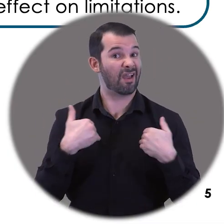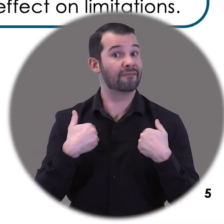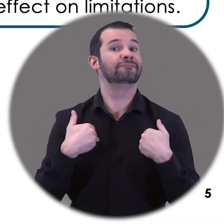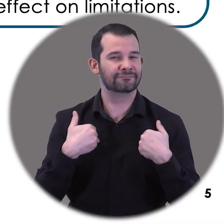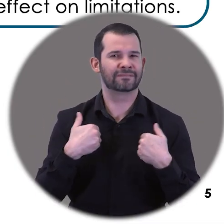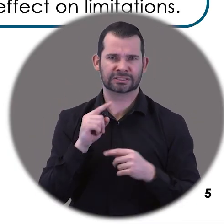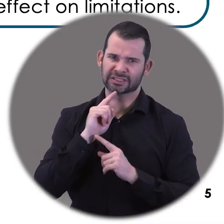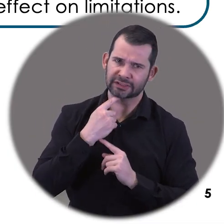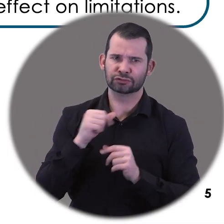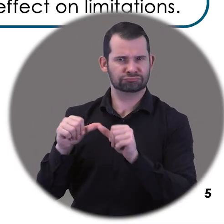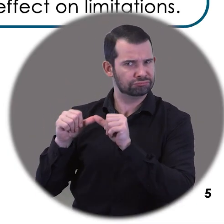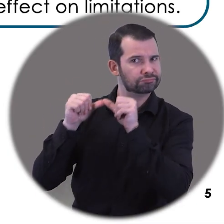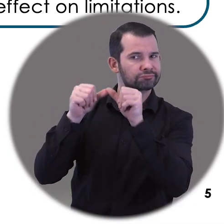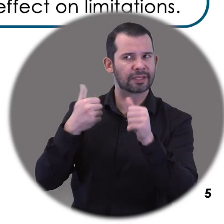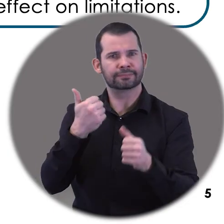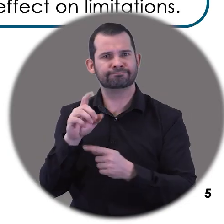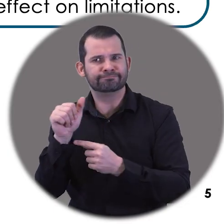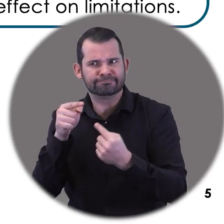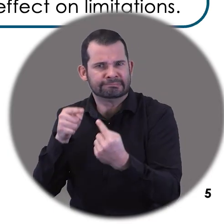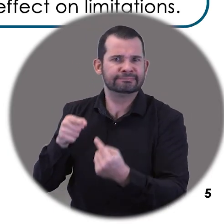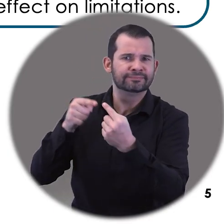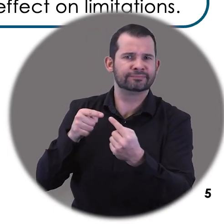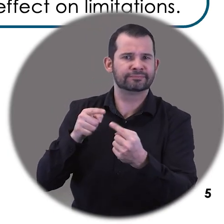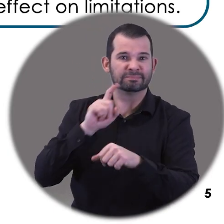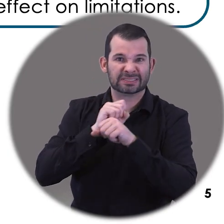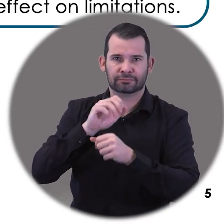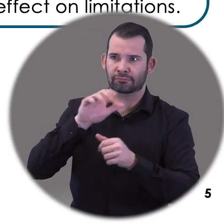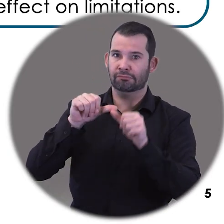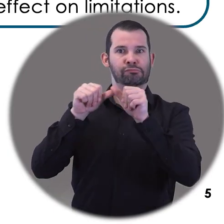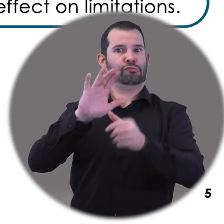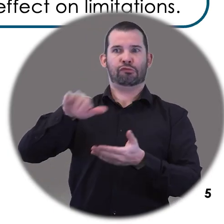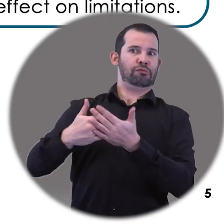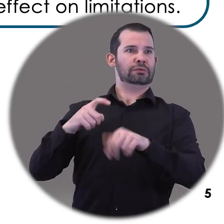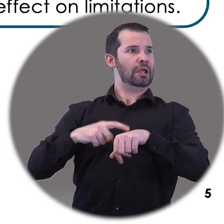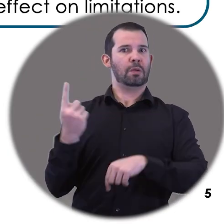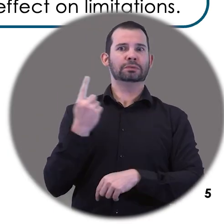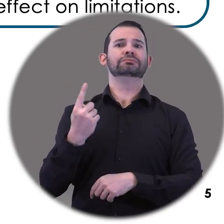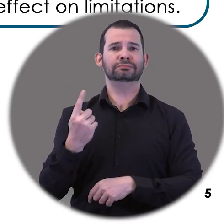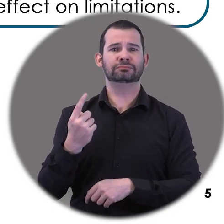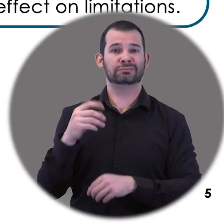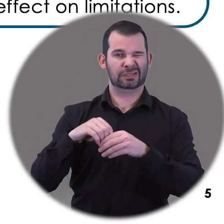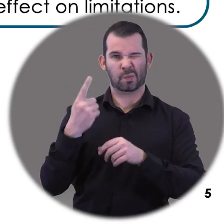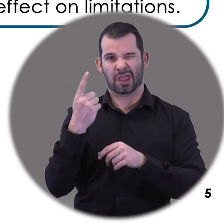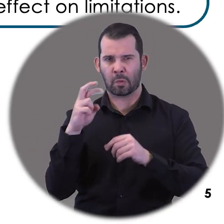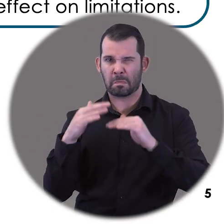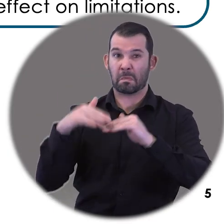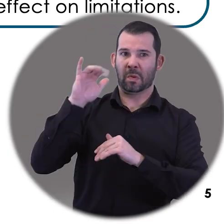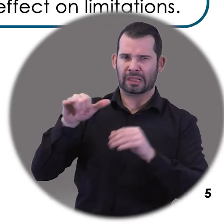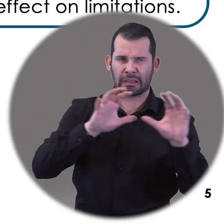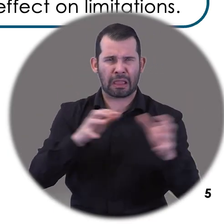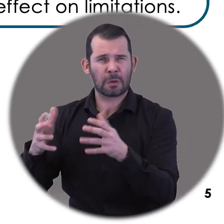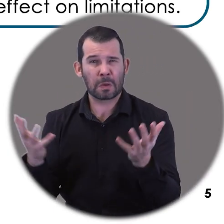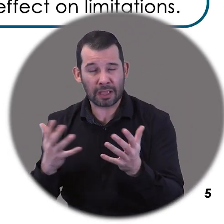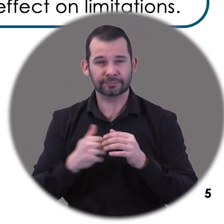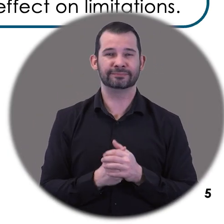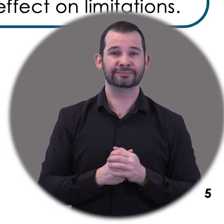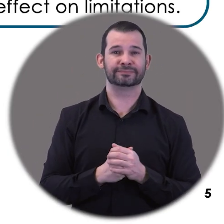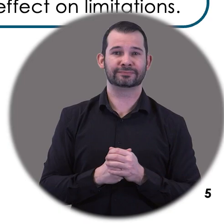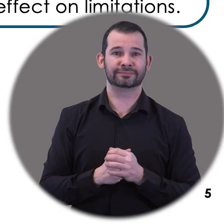have a severe and prolonged impairment, substantially all the time, in one or more of these categories;